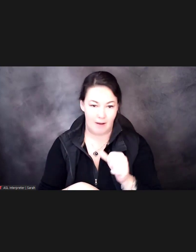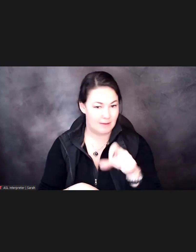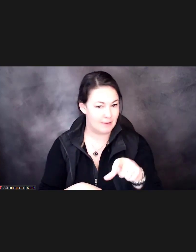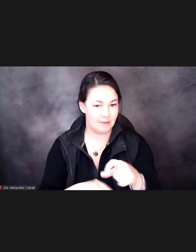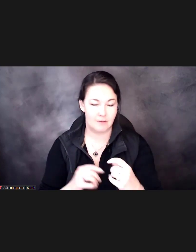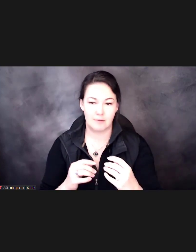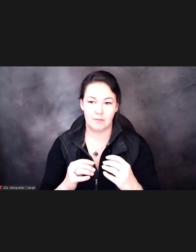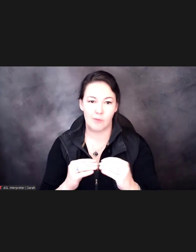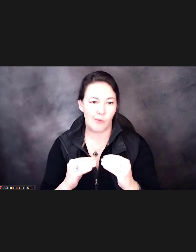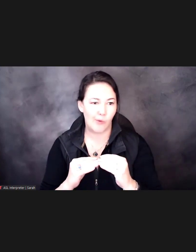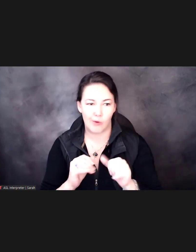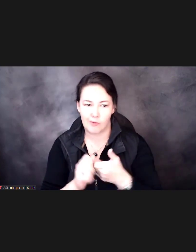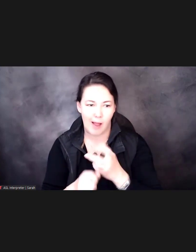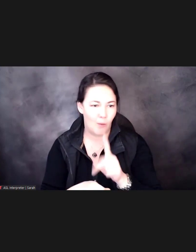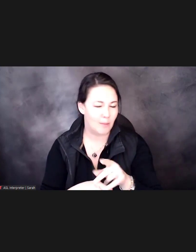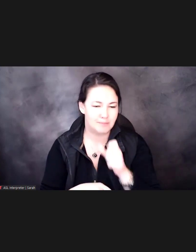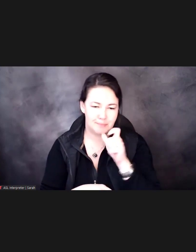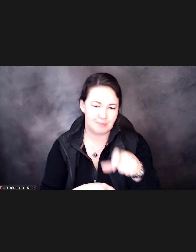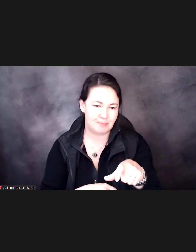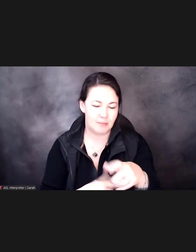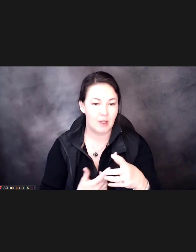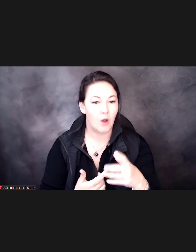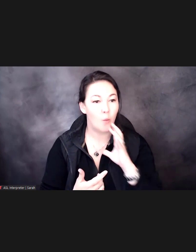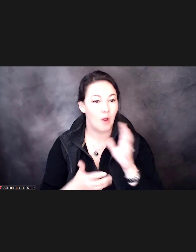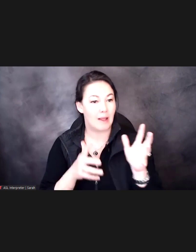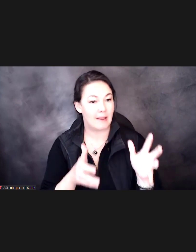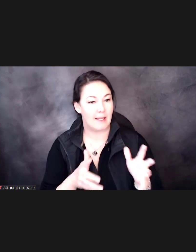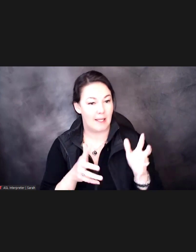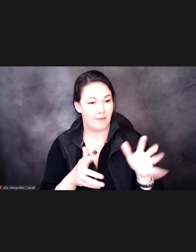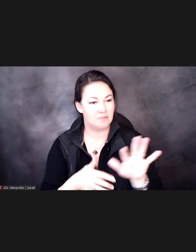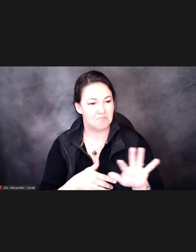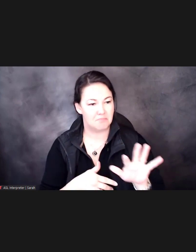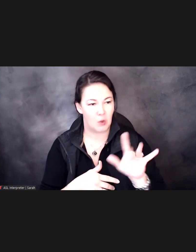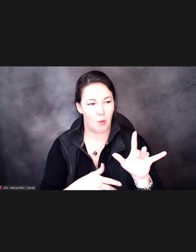will not need any further follow-up.